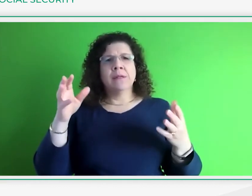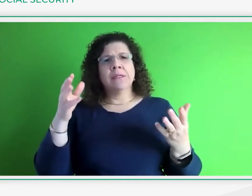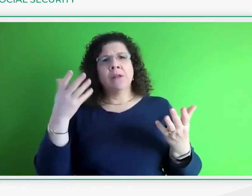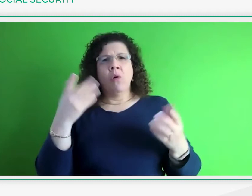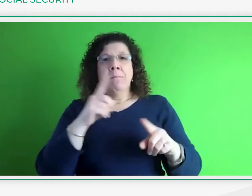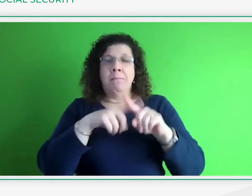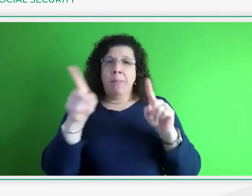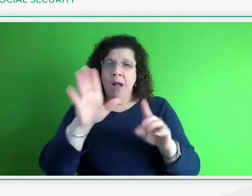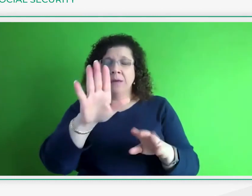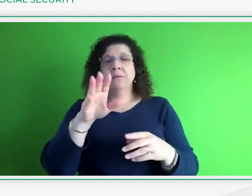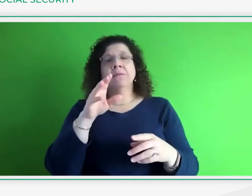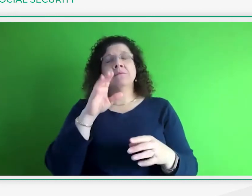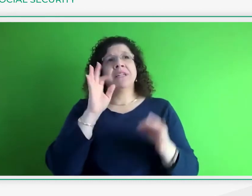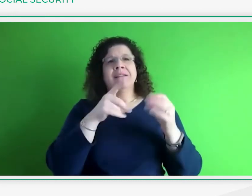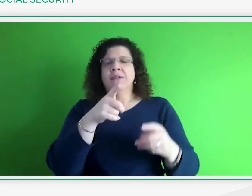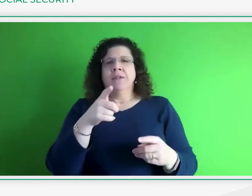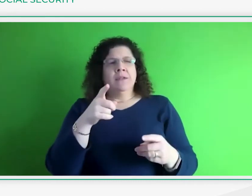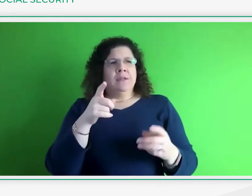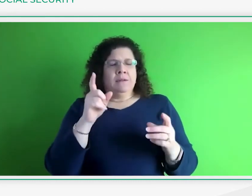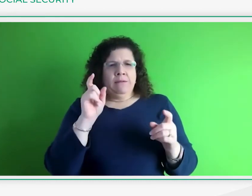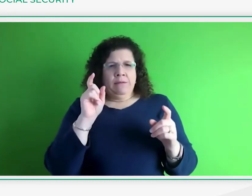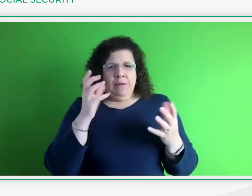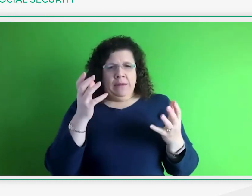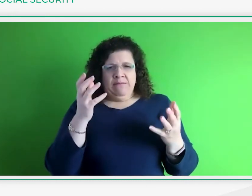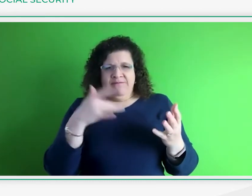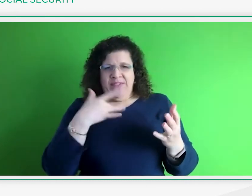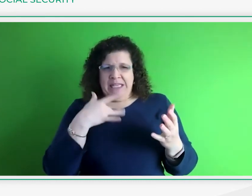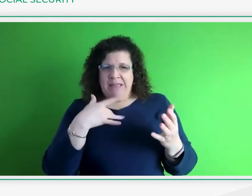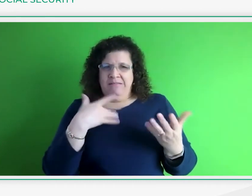You really need to think that through about calculating the amount.